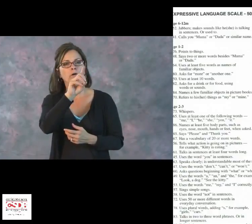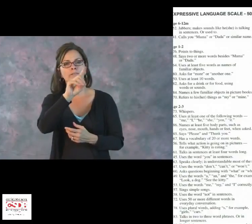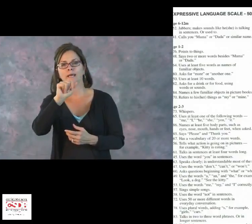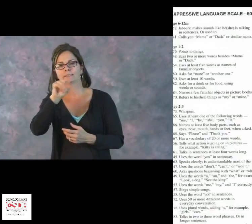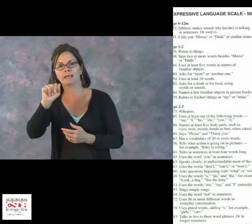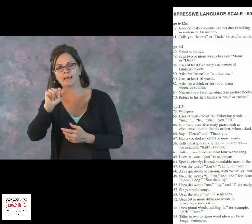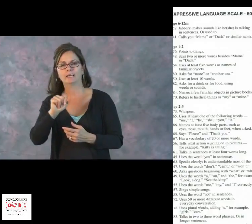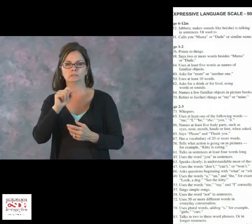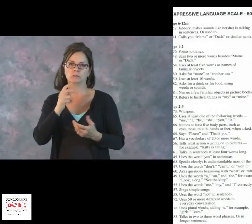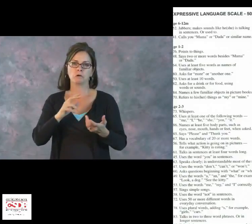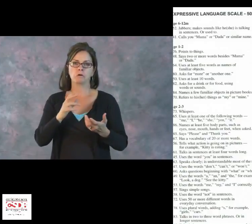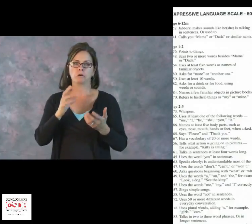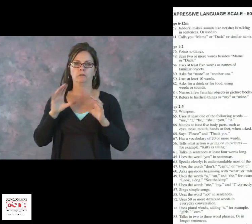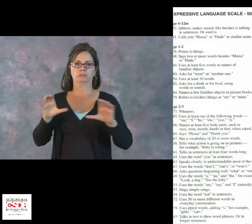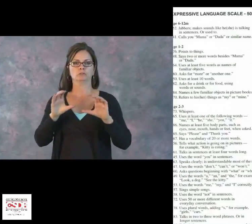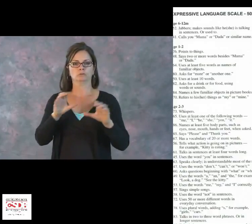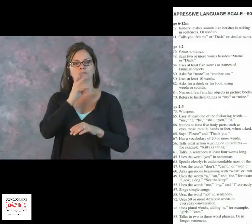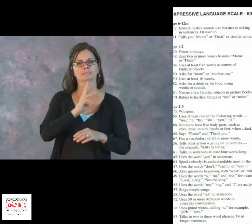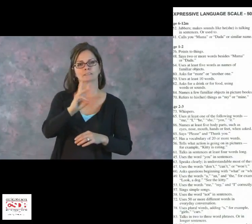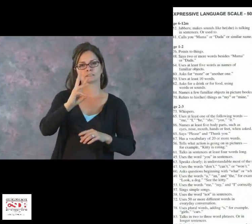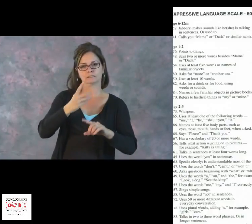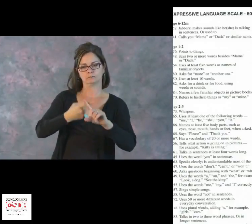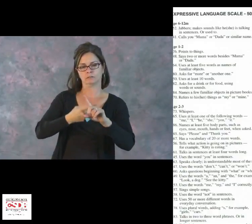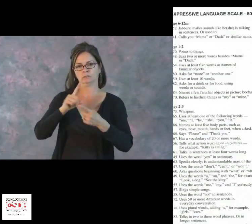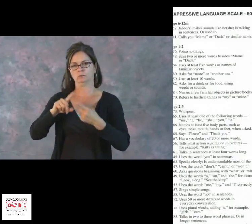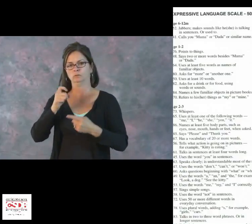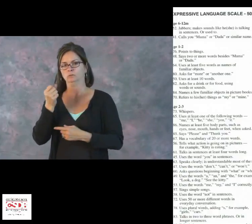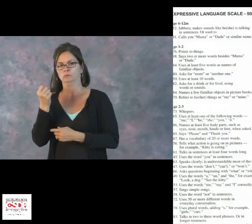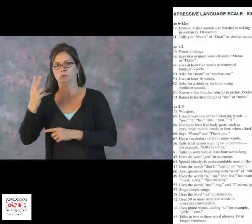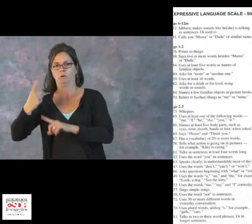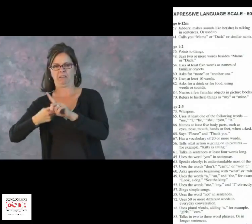in the 6-12 months age category. You may find they're doing all the items